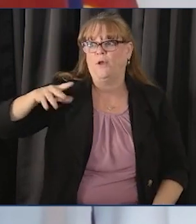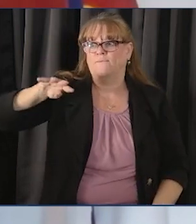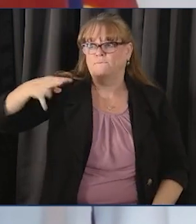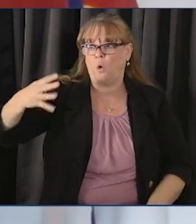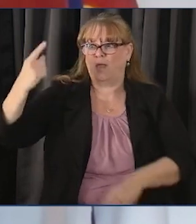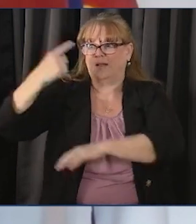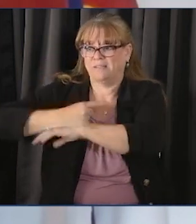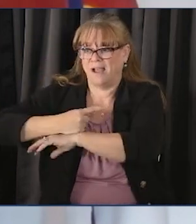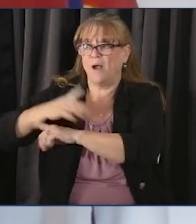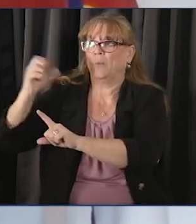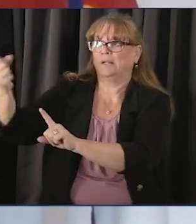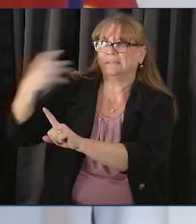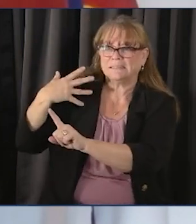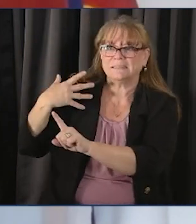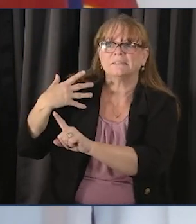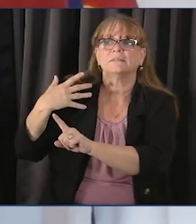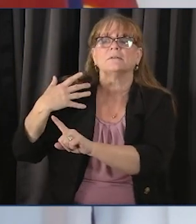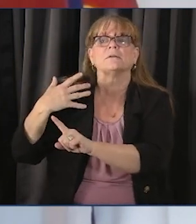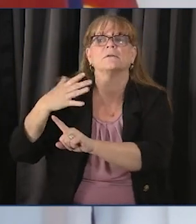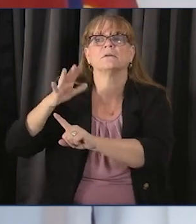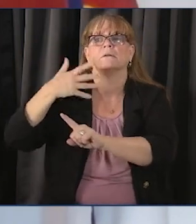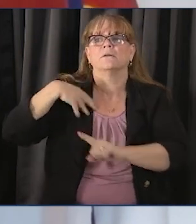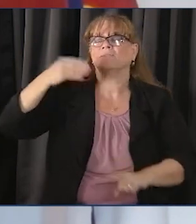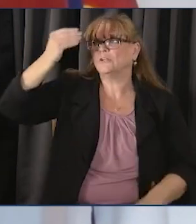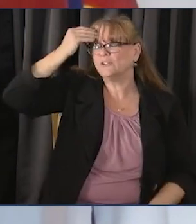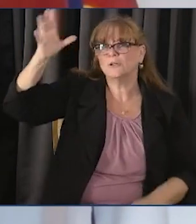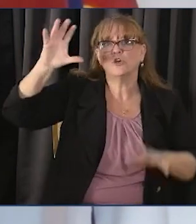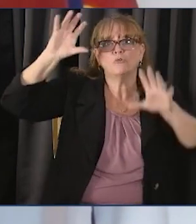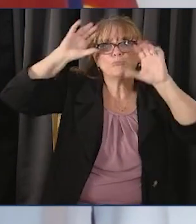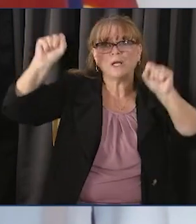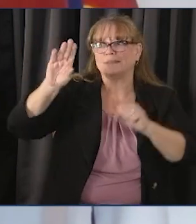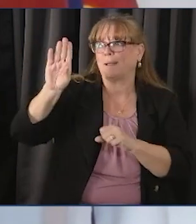we have two weeks notice or at least 10 days notice, so that every dose can be used even